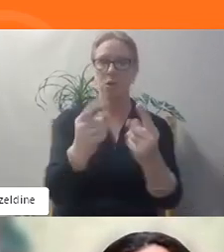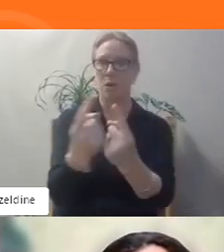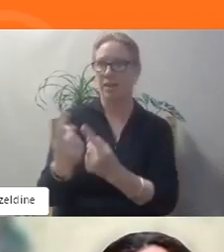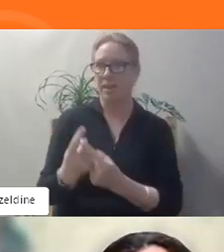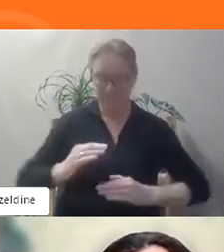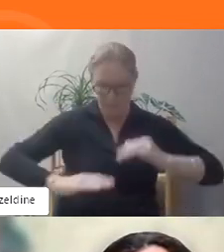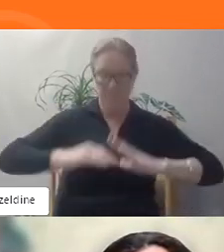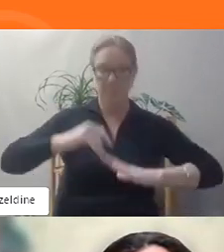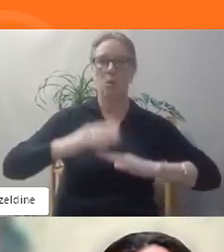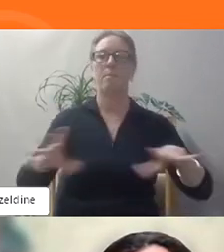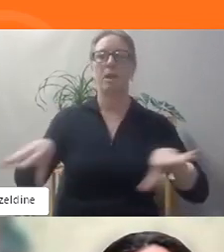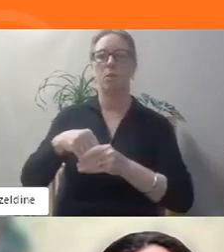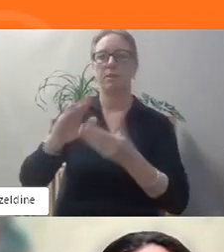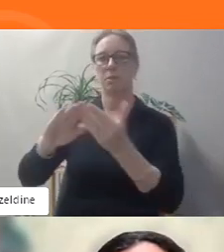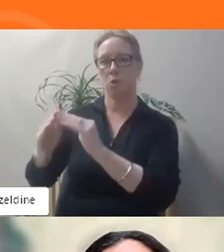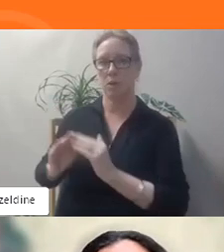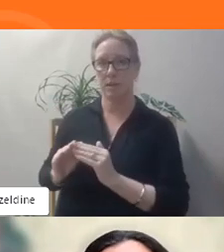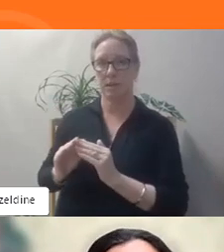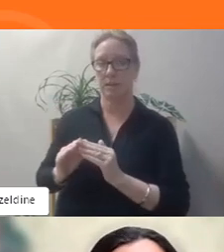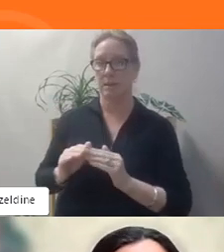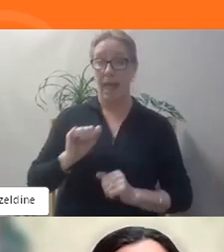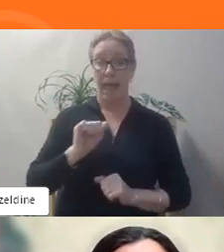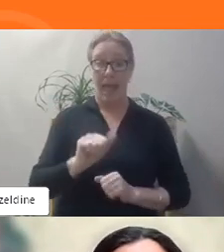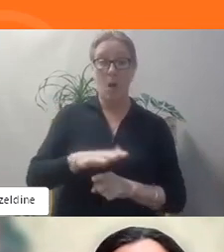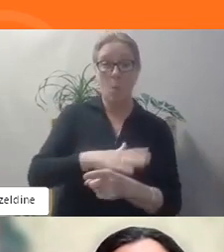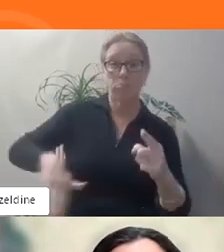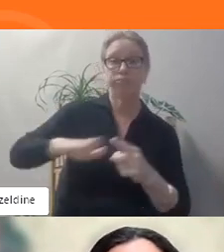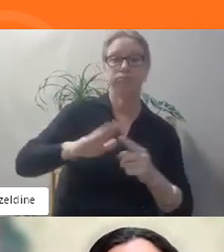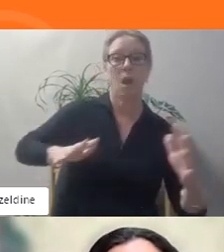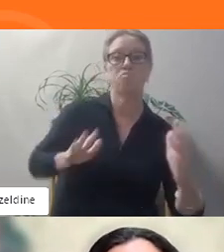communities. Our ecological approach highlights that when we create